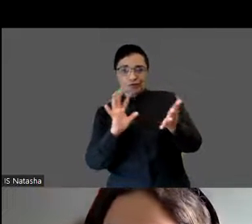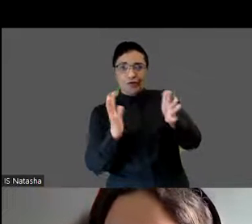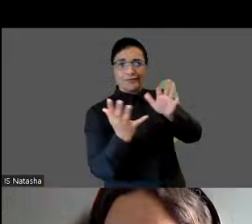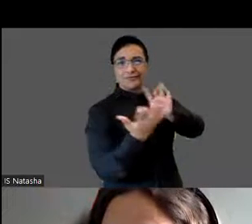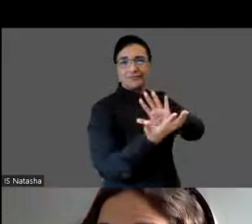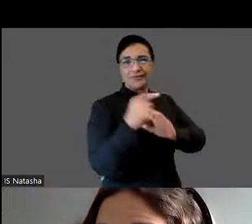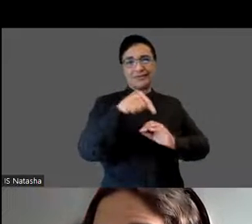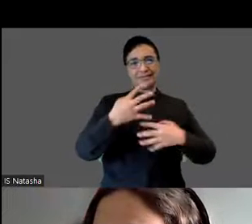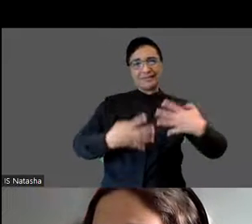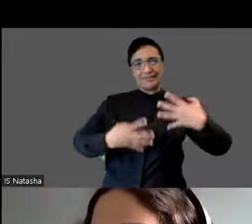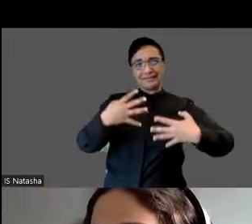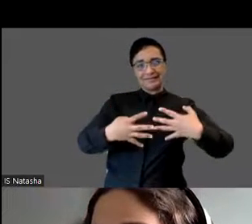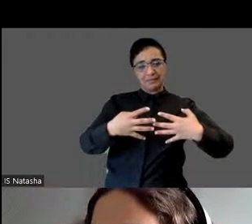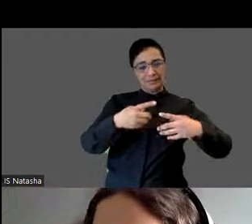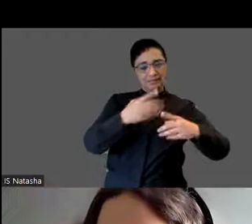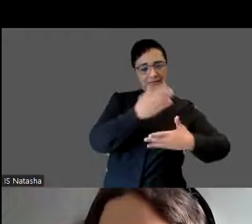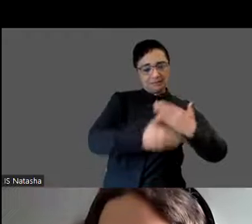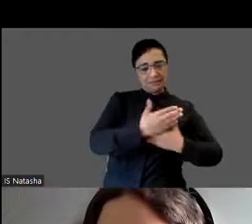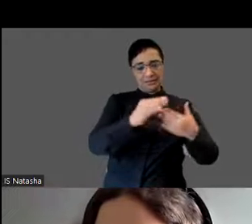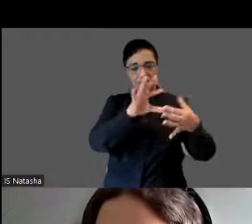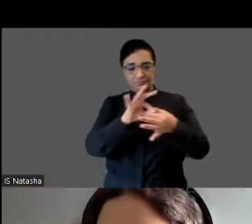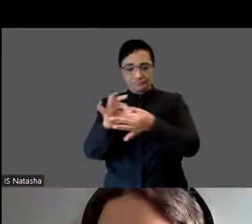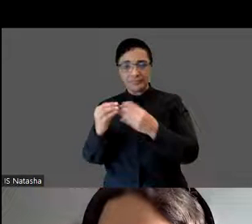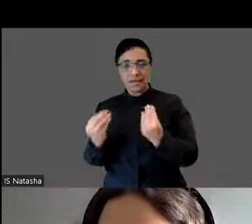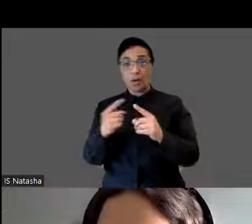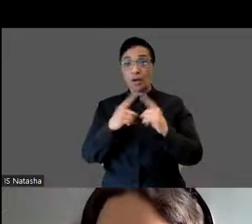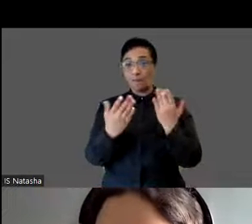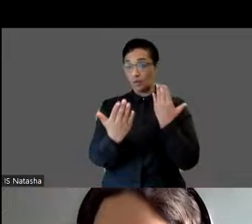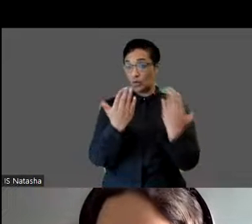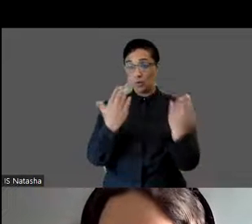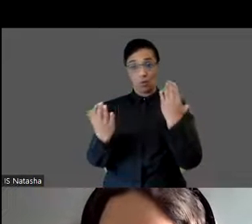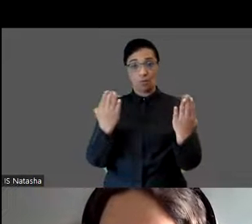it means that we have data that it's uncomparable throughout these models and we need to ensure